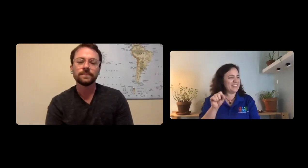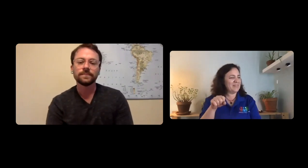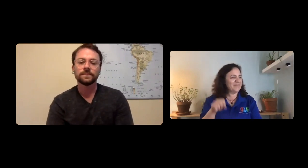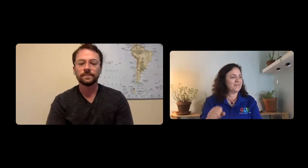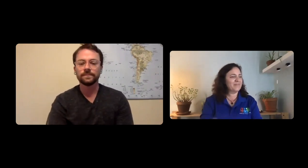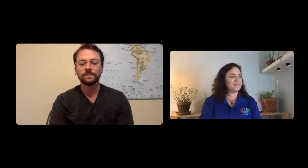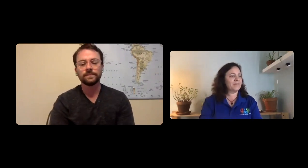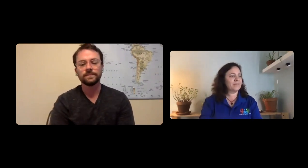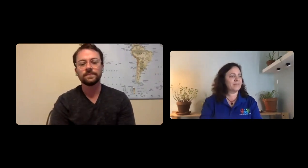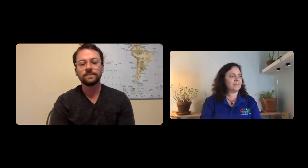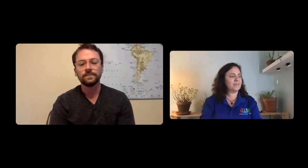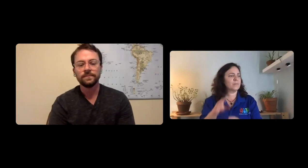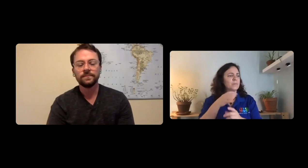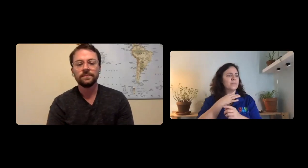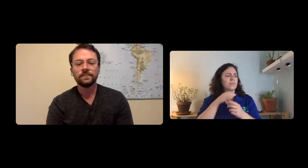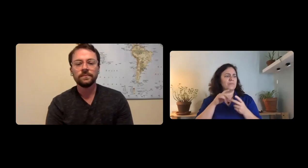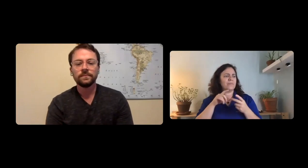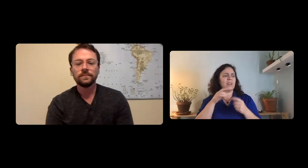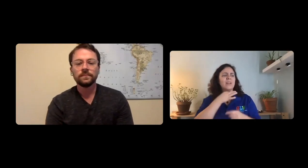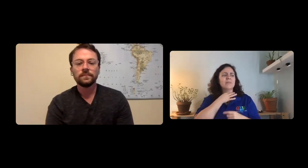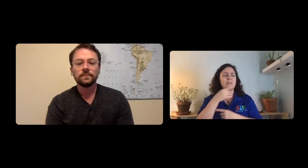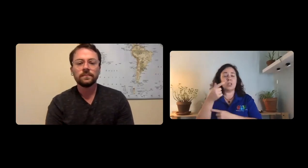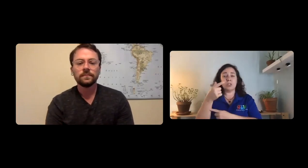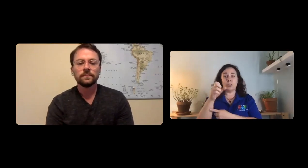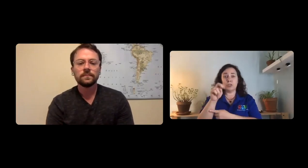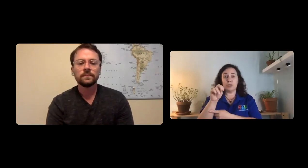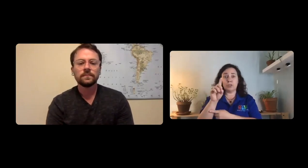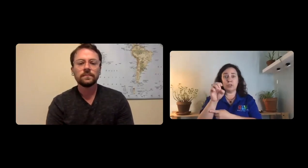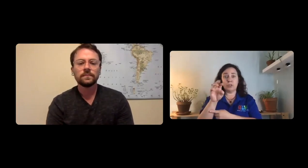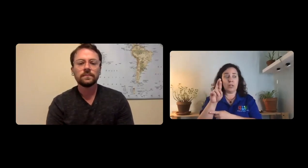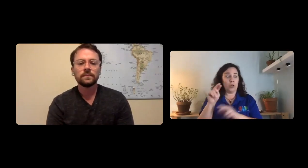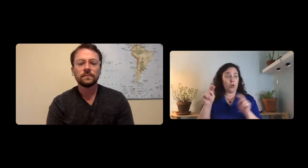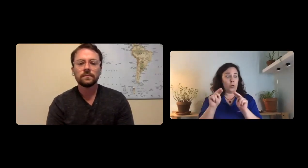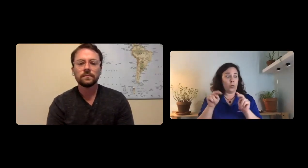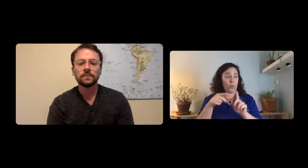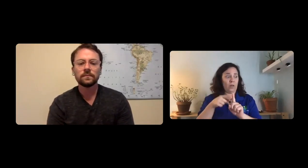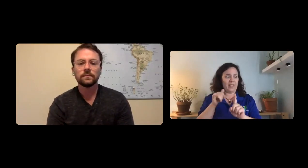> Yeah, I agree.